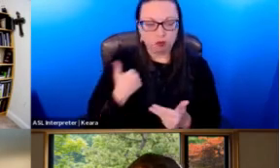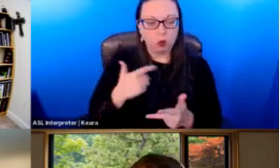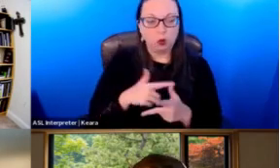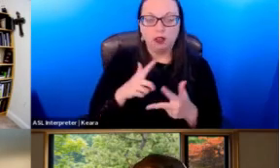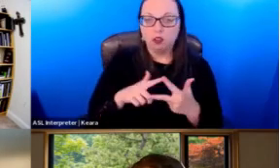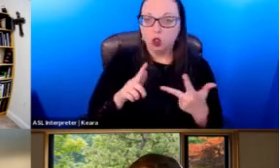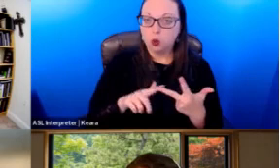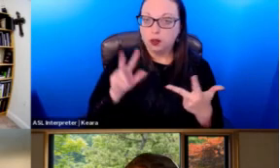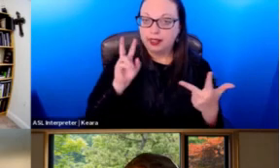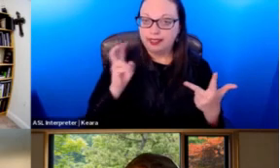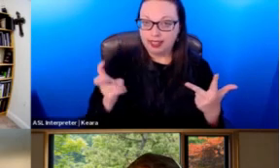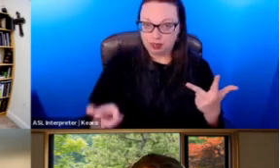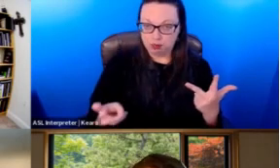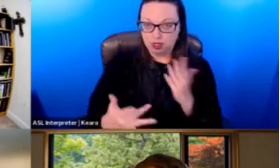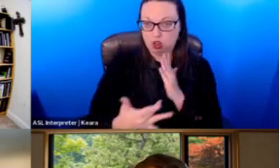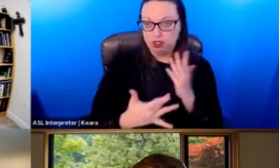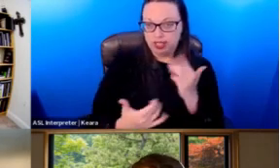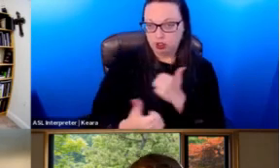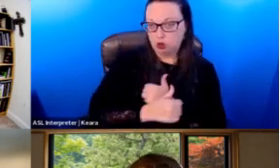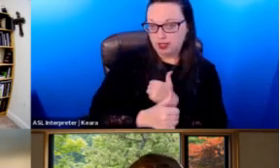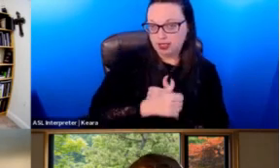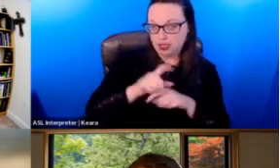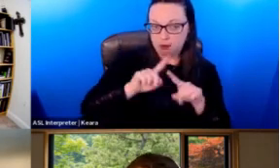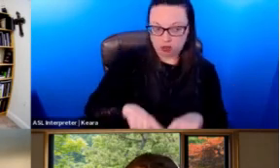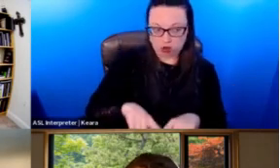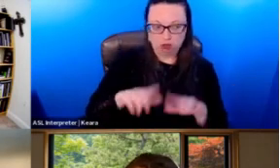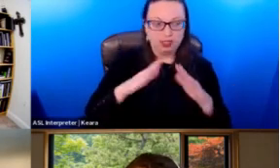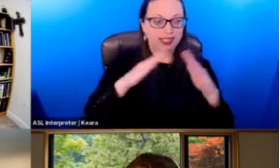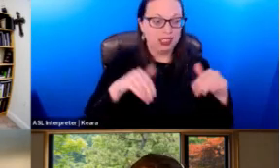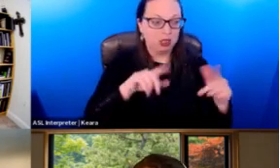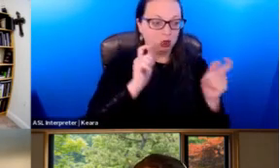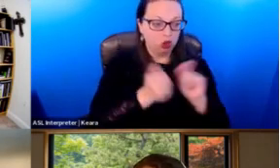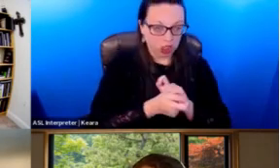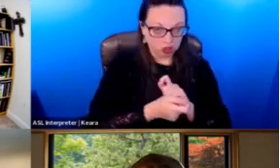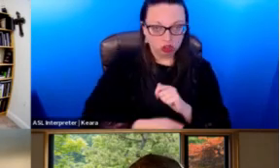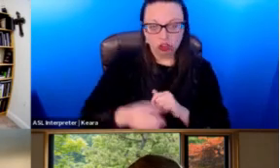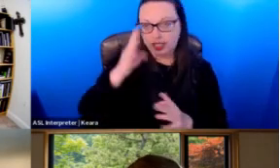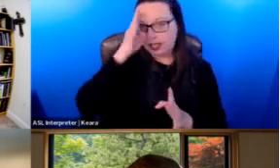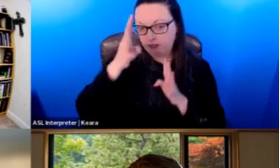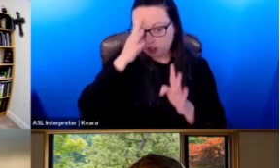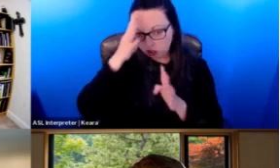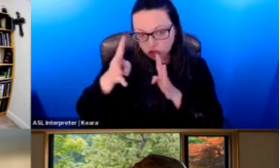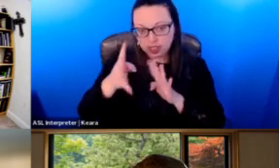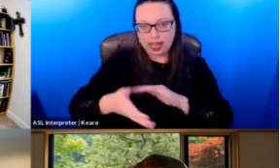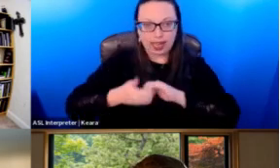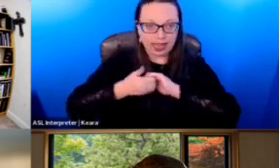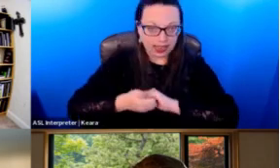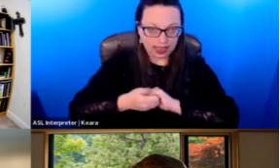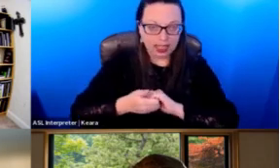technical assistance that we provide. And because we believe that teamwork makes the dream work, and the spirit of